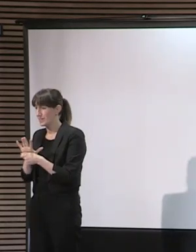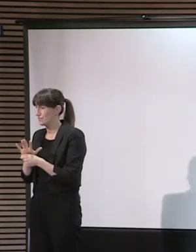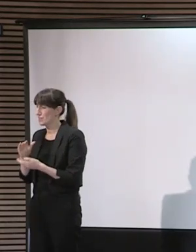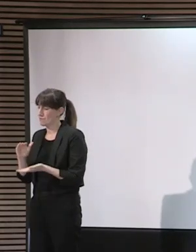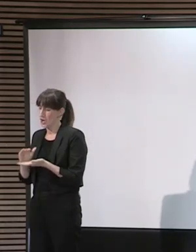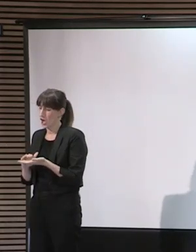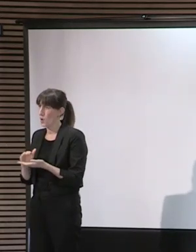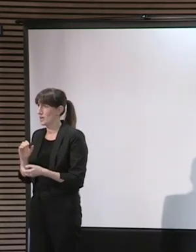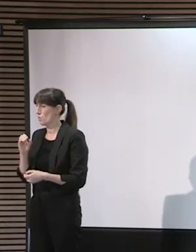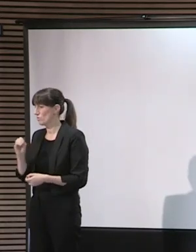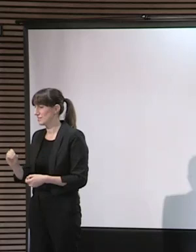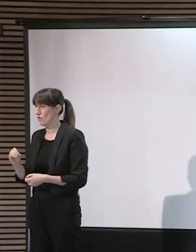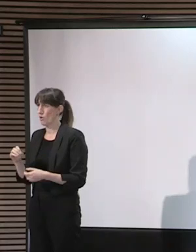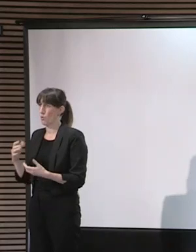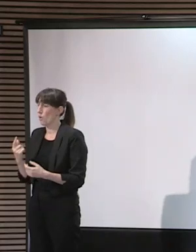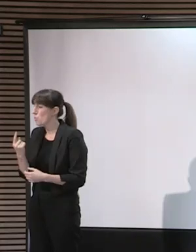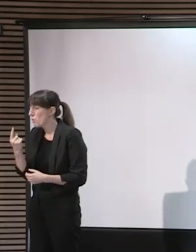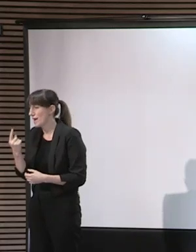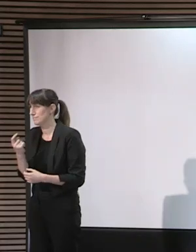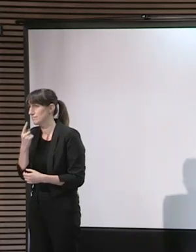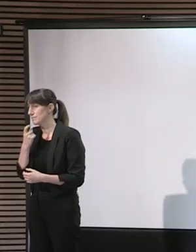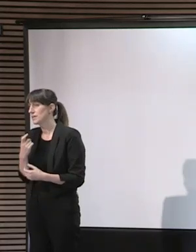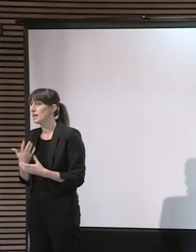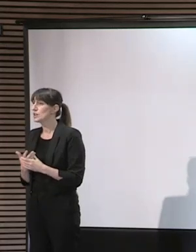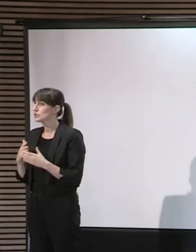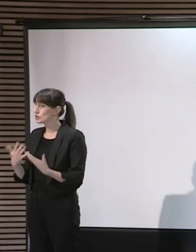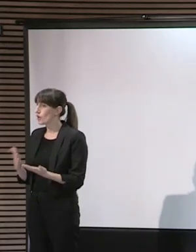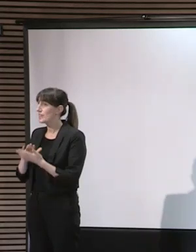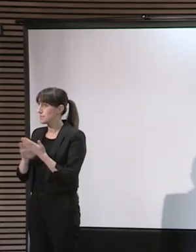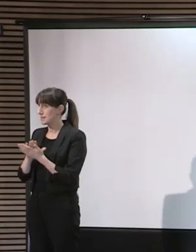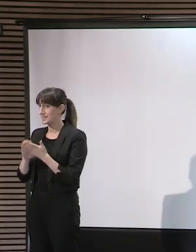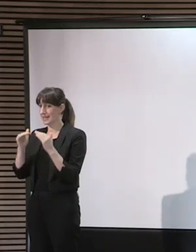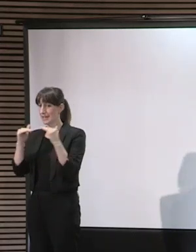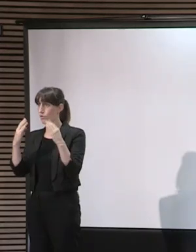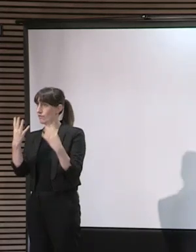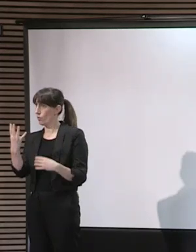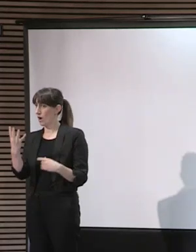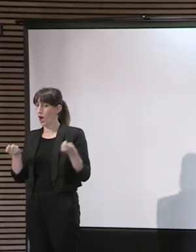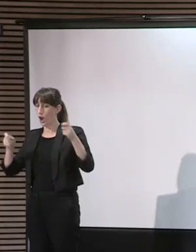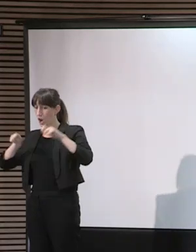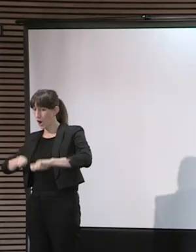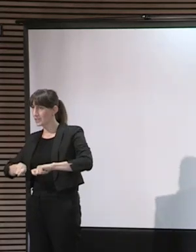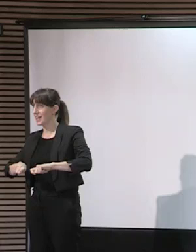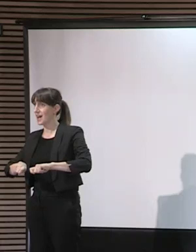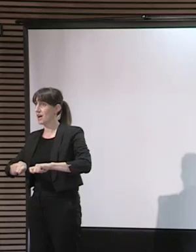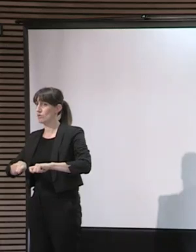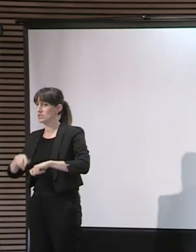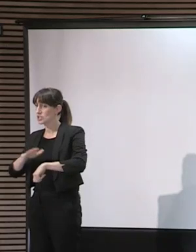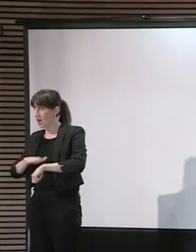cases, over this last weekend if you go back three weeks. In